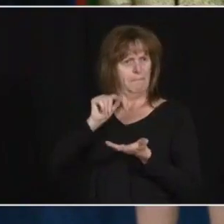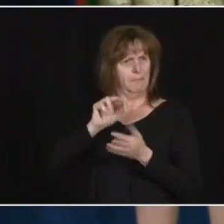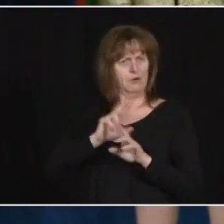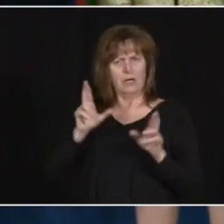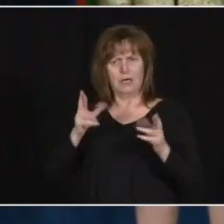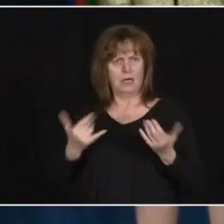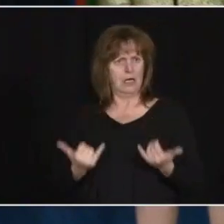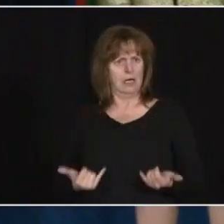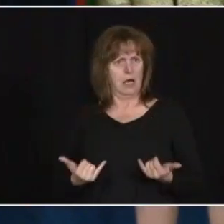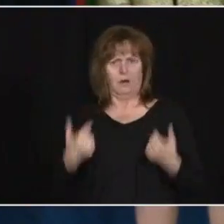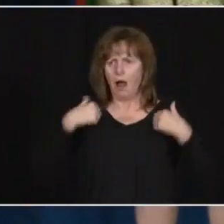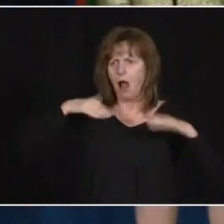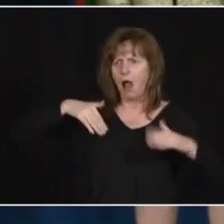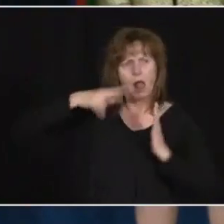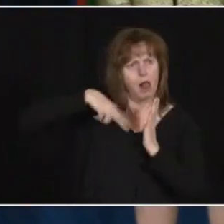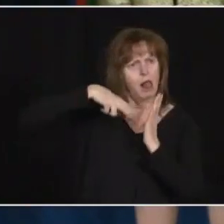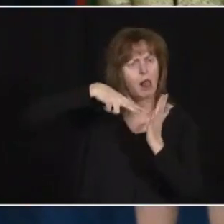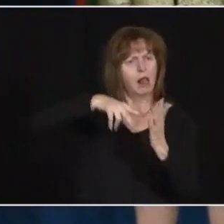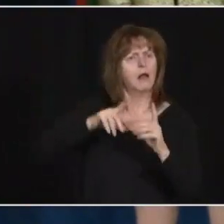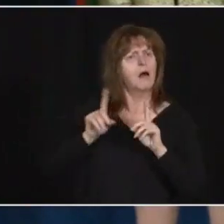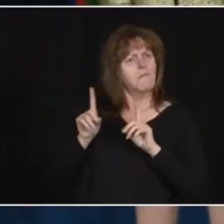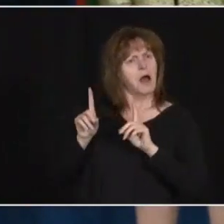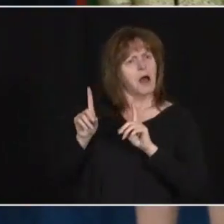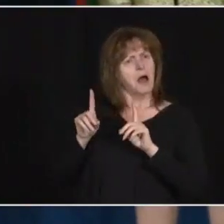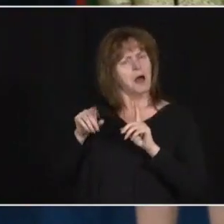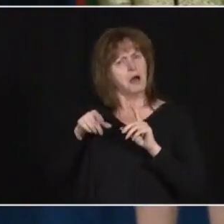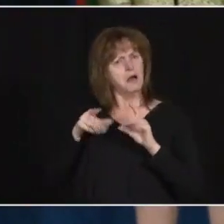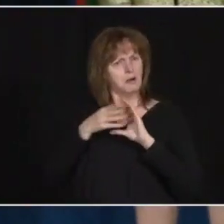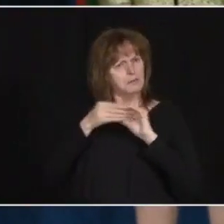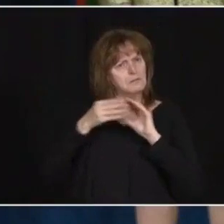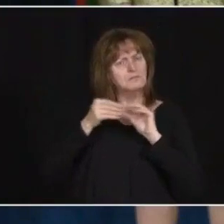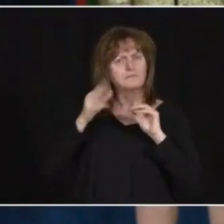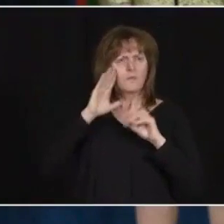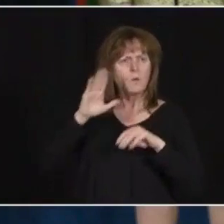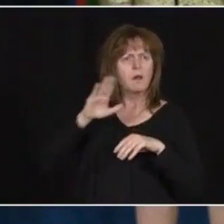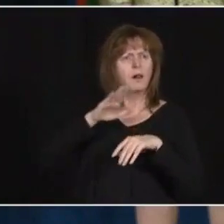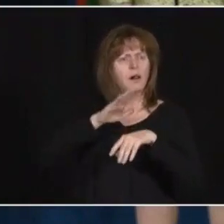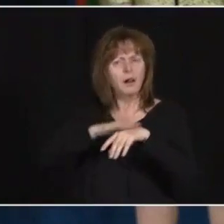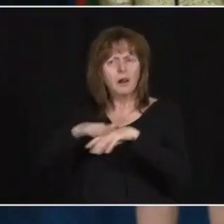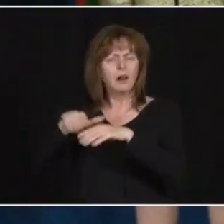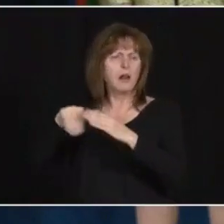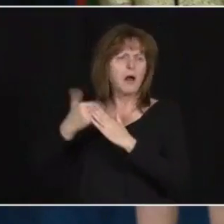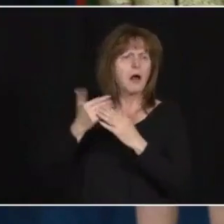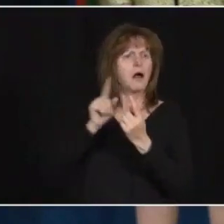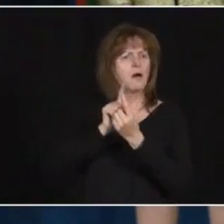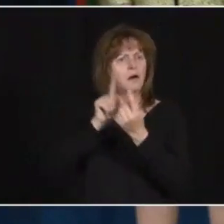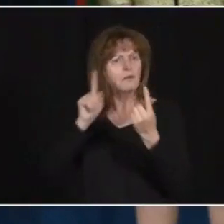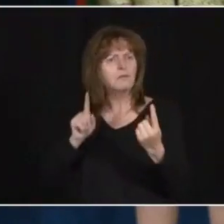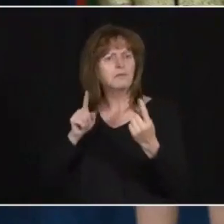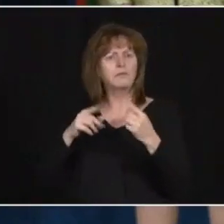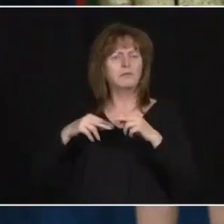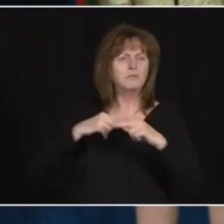chance to look through them yet. But you mentioned things like physical distancing, barriers, markings. Is there anything